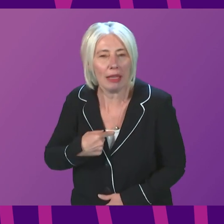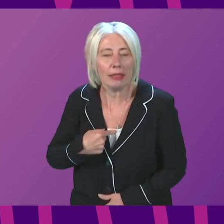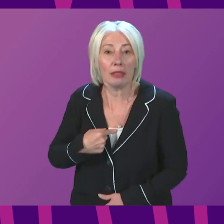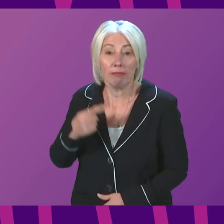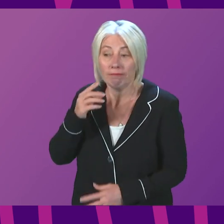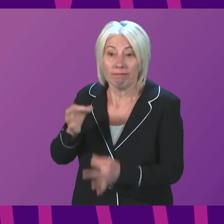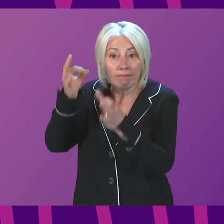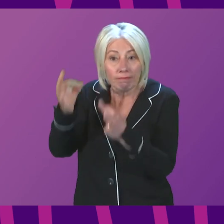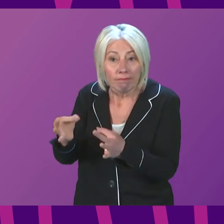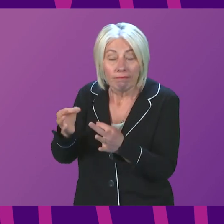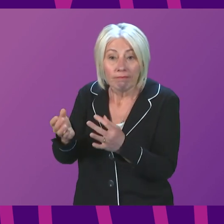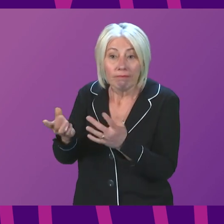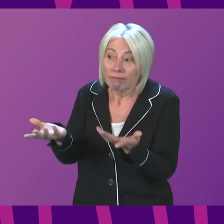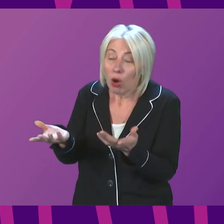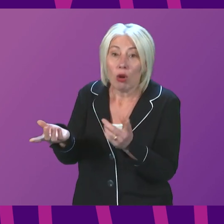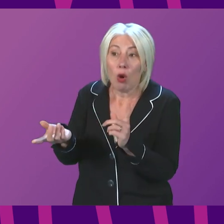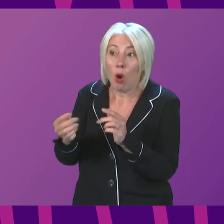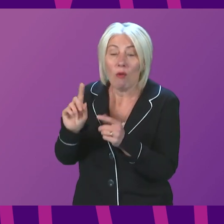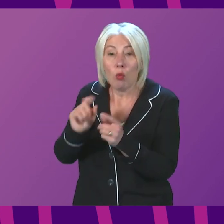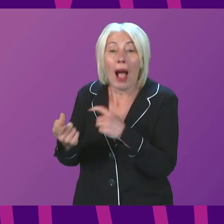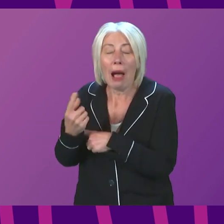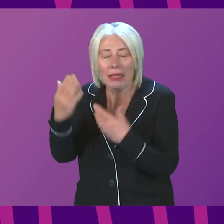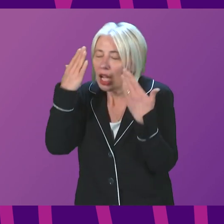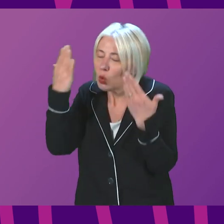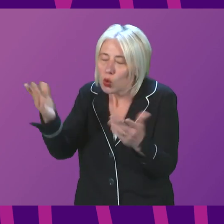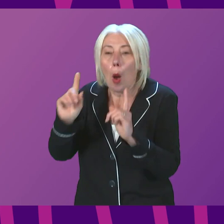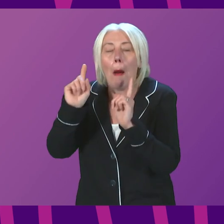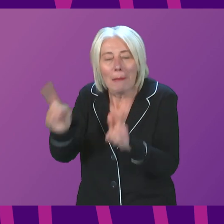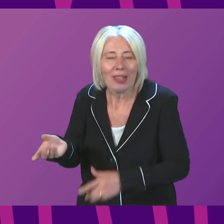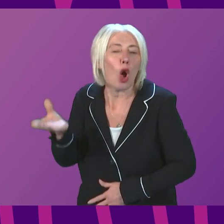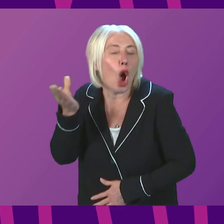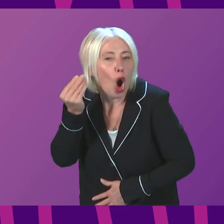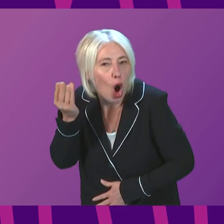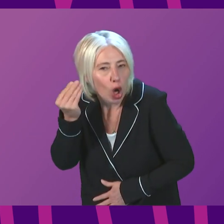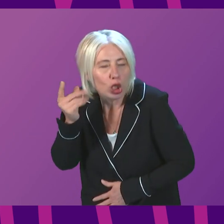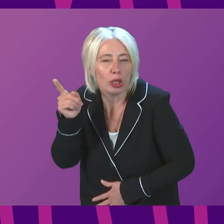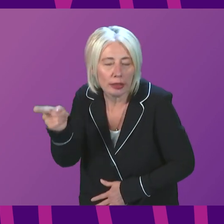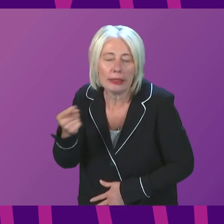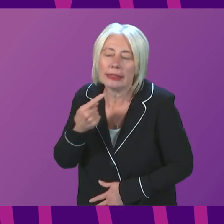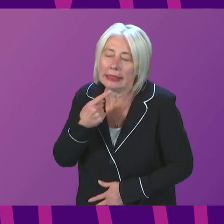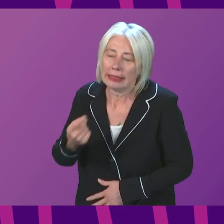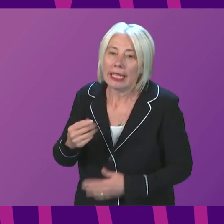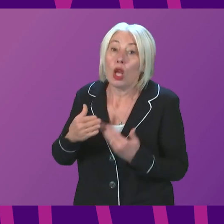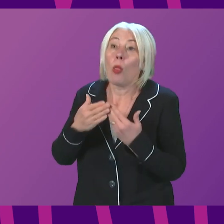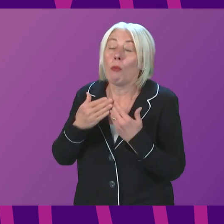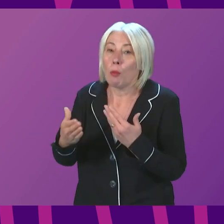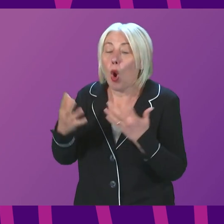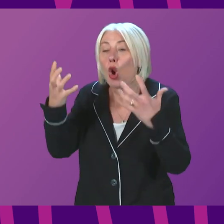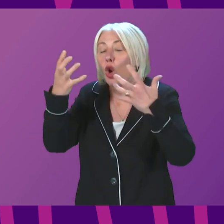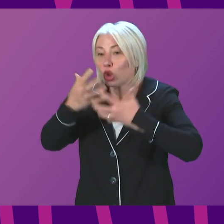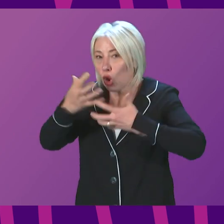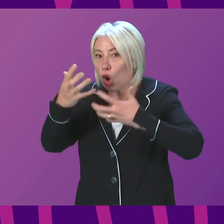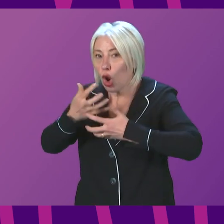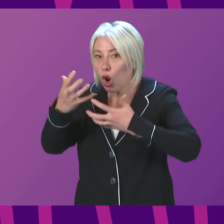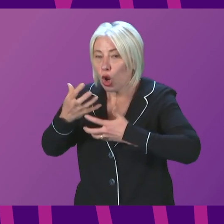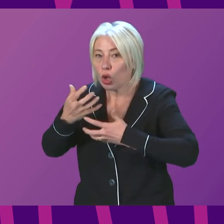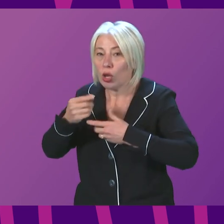of the discussion, but what I have heard suggests that more concern was shown for the perpetrator